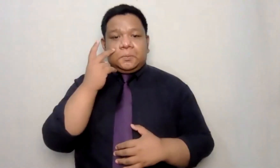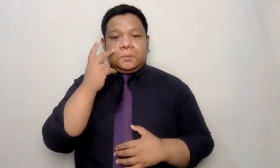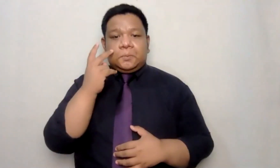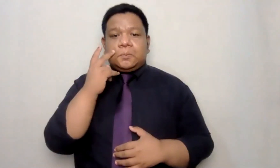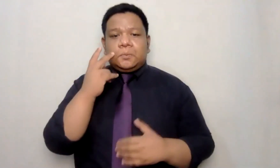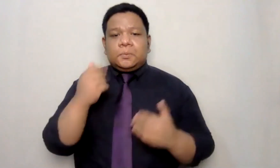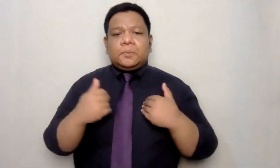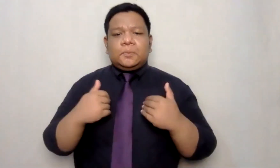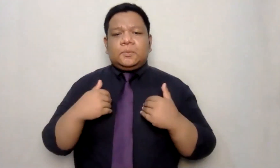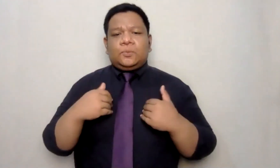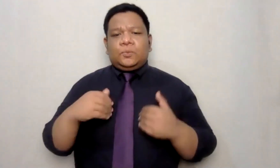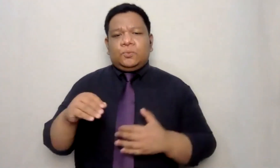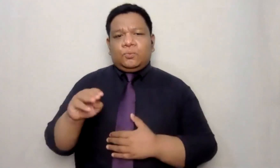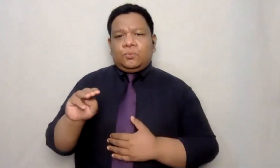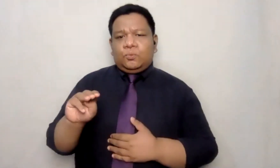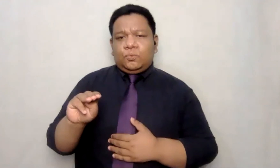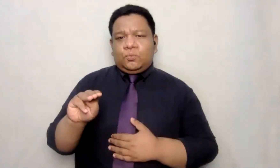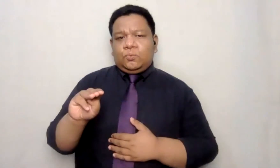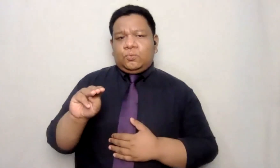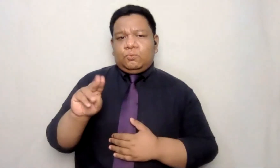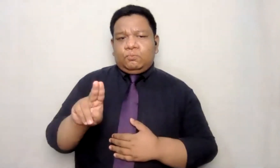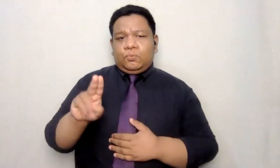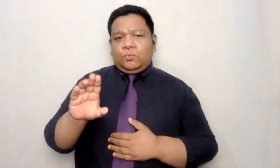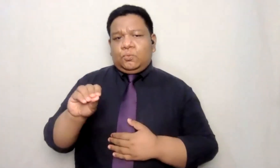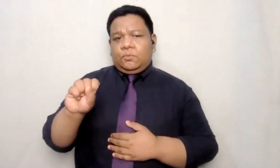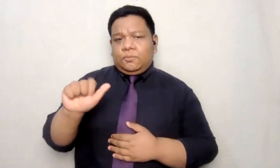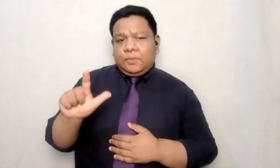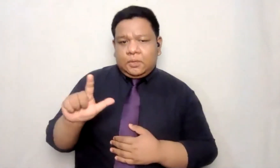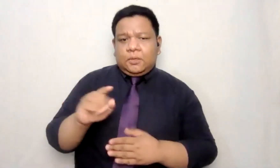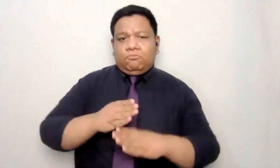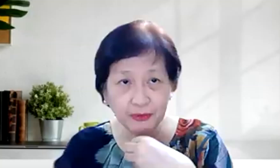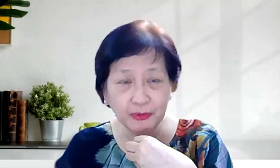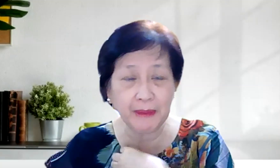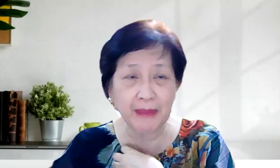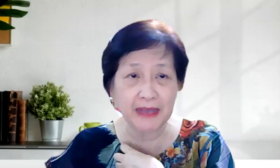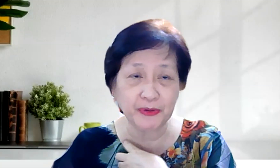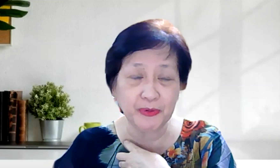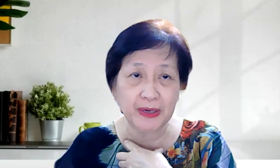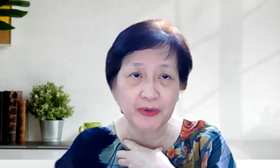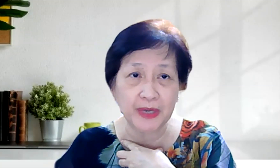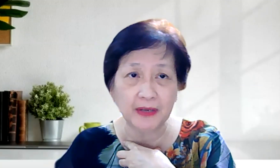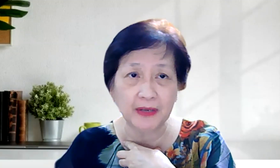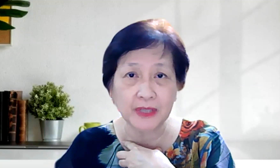Meaning the vaccine enters where the virus enters.